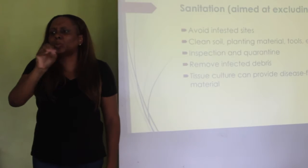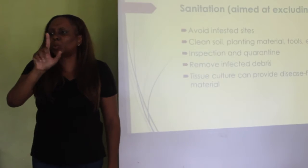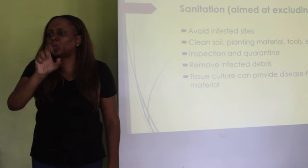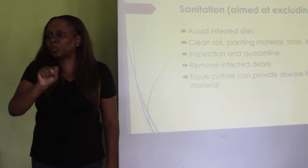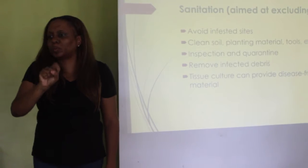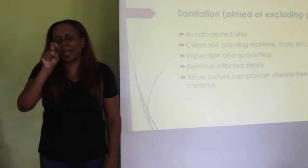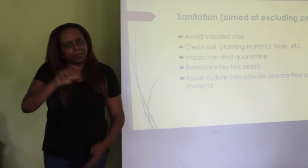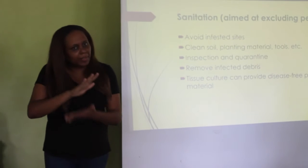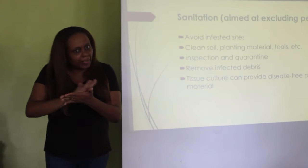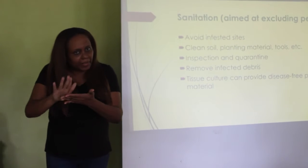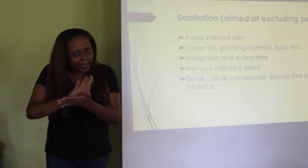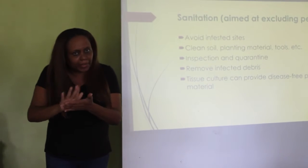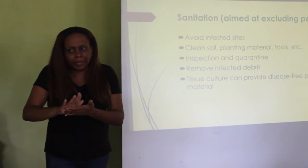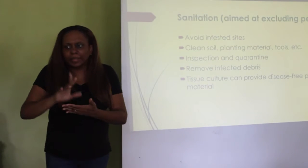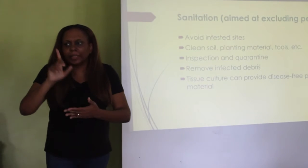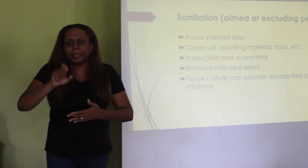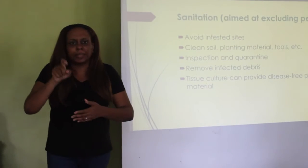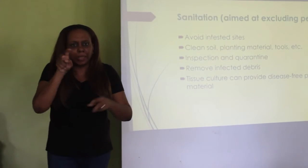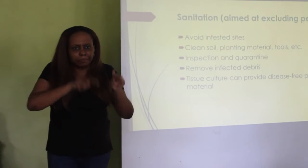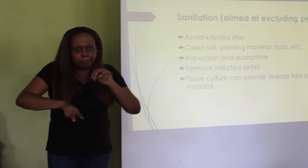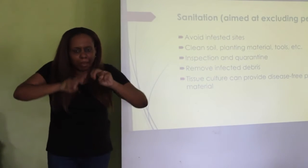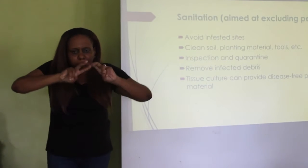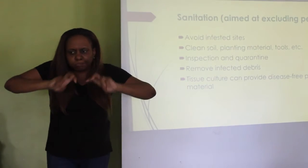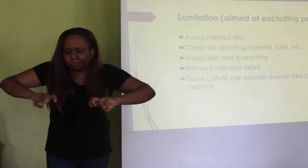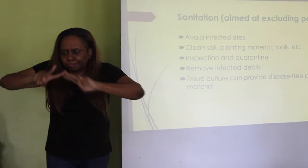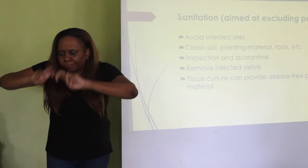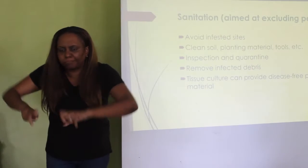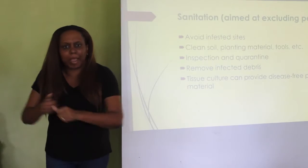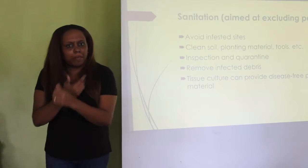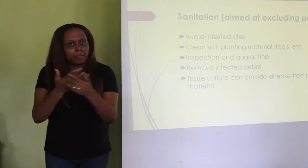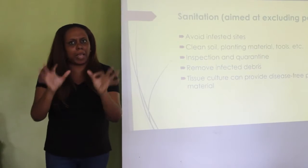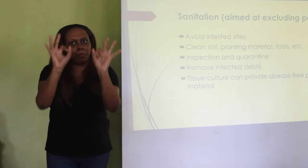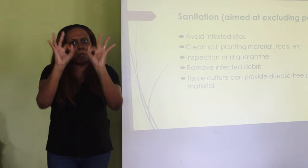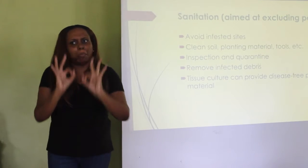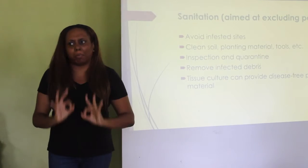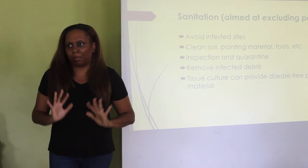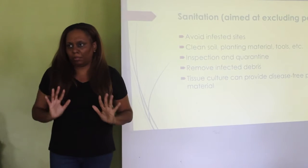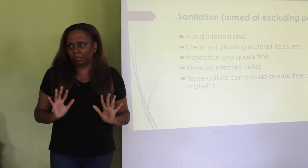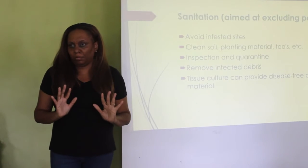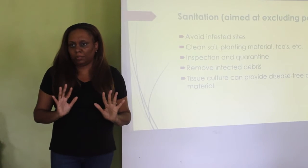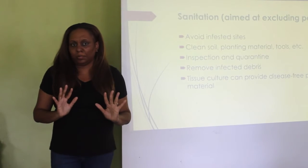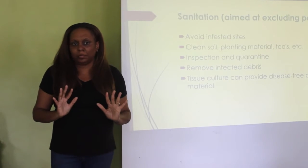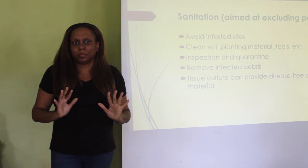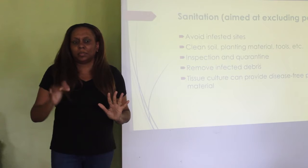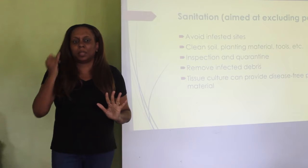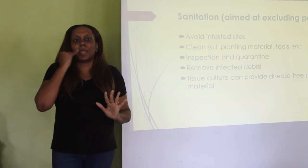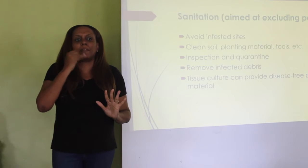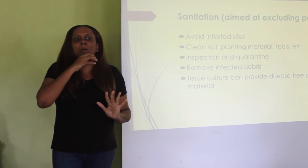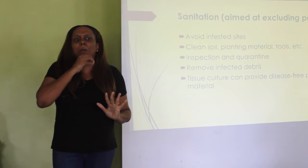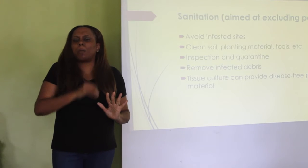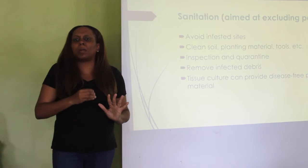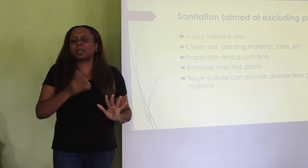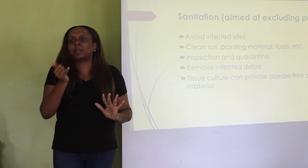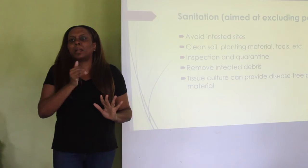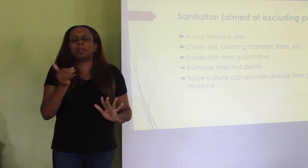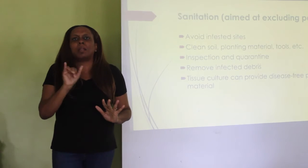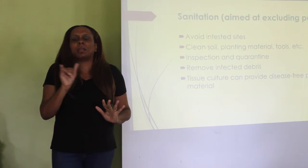inspection um removal or debris with that with that and tissue culture